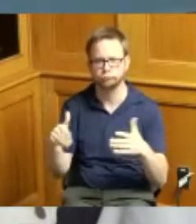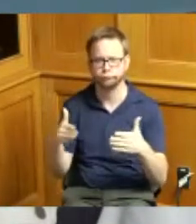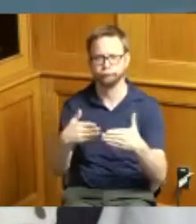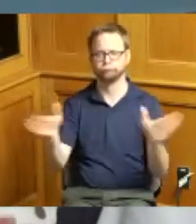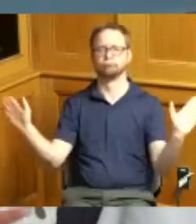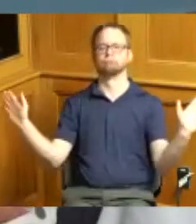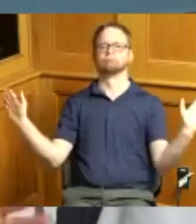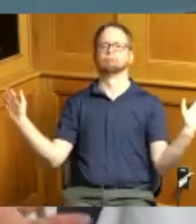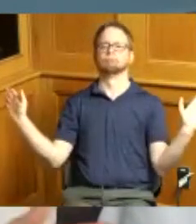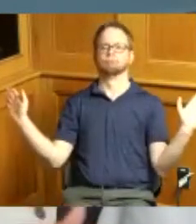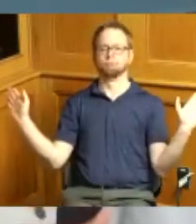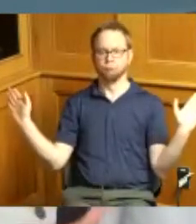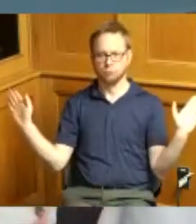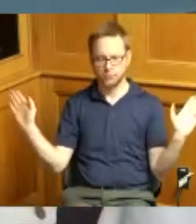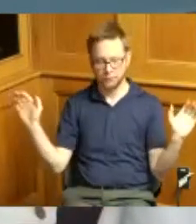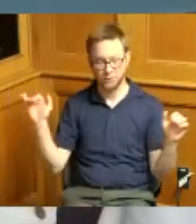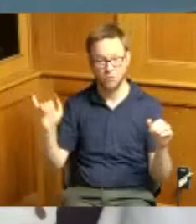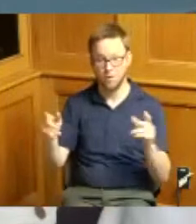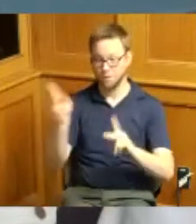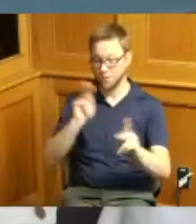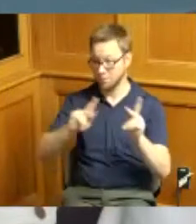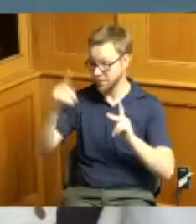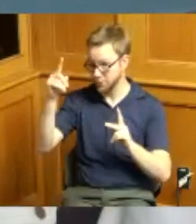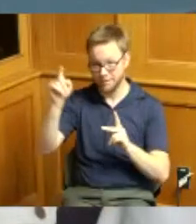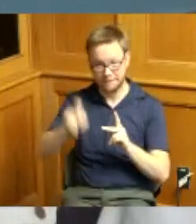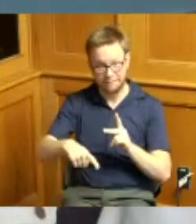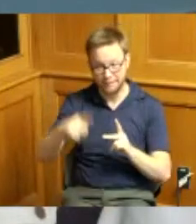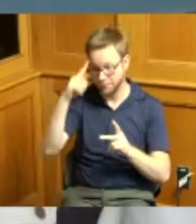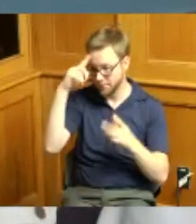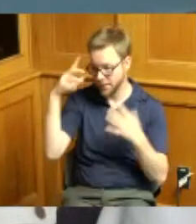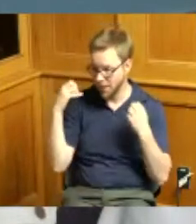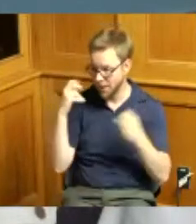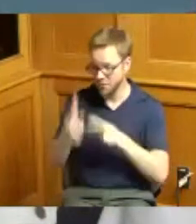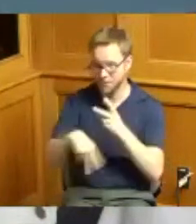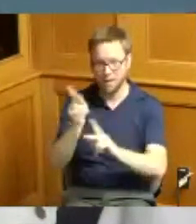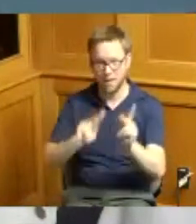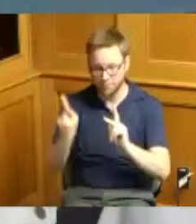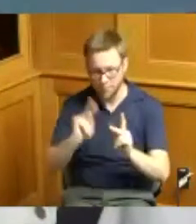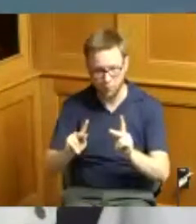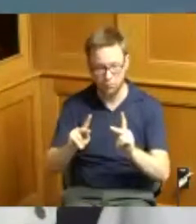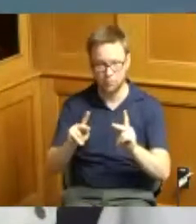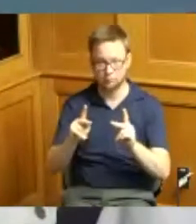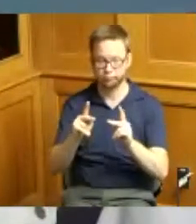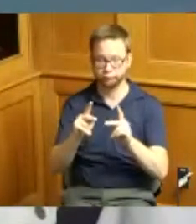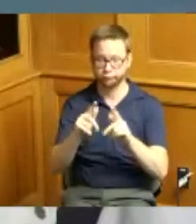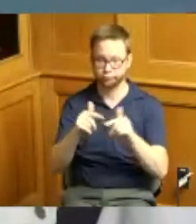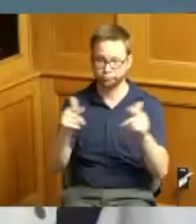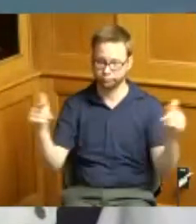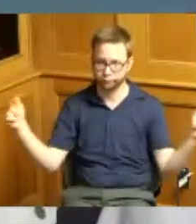the word the scope of people that need help and I don't want to just we got this hypothetically